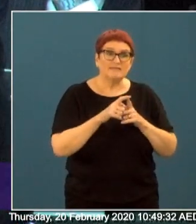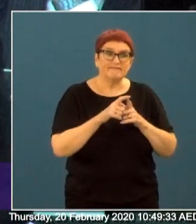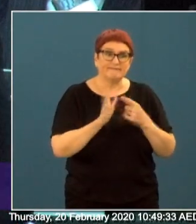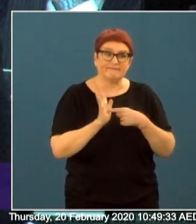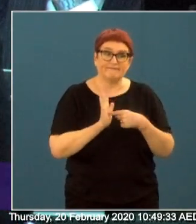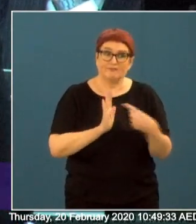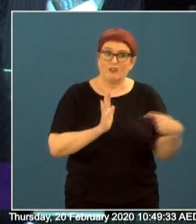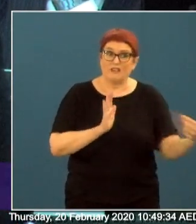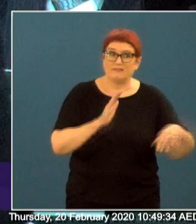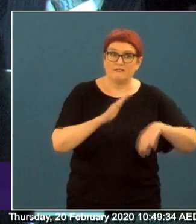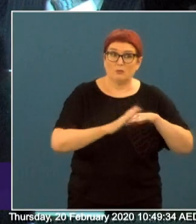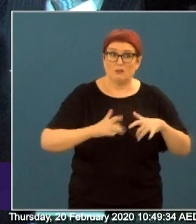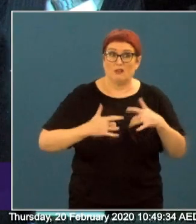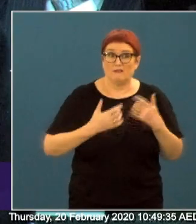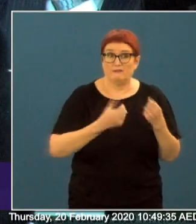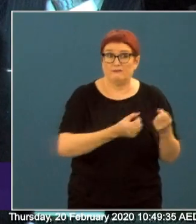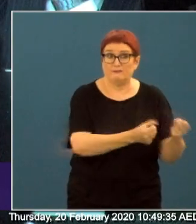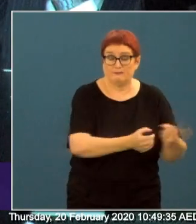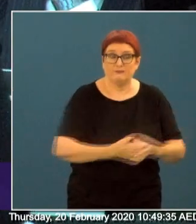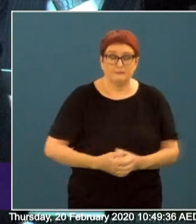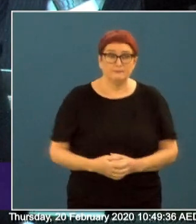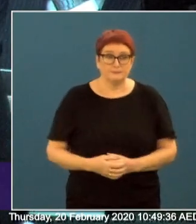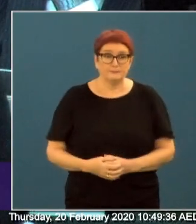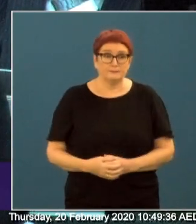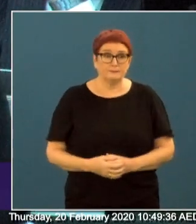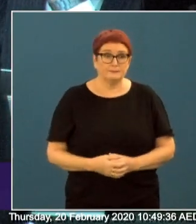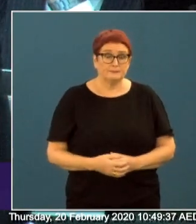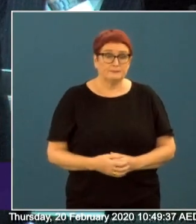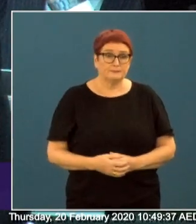and the impairments need to be present during